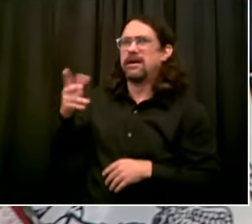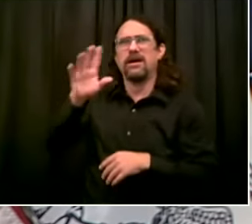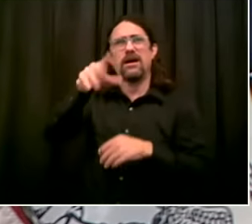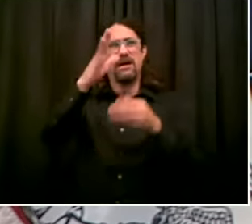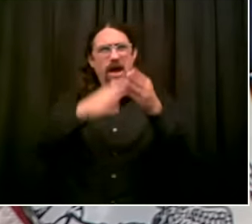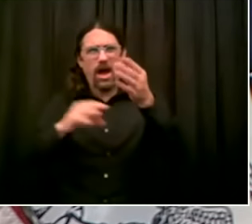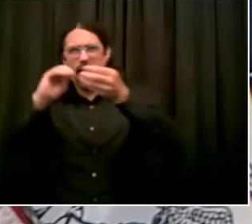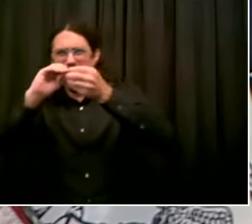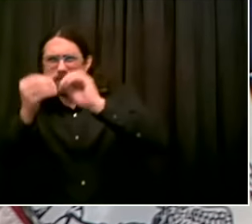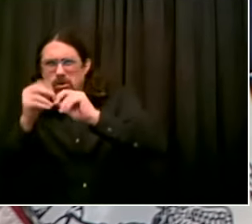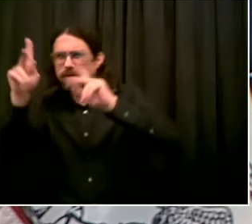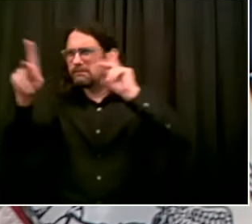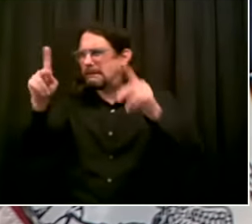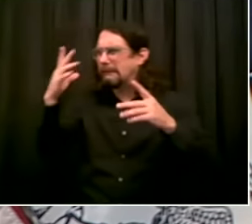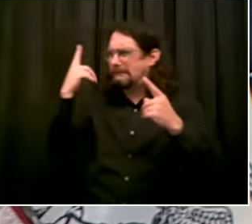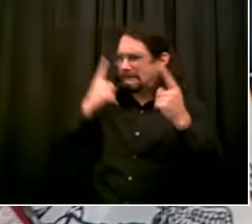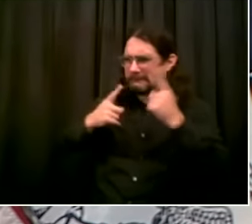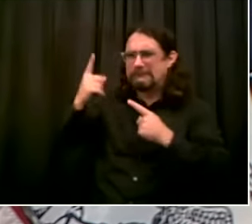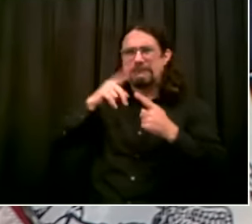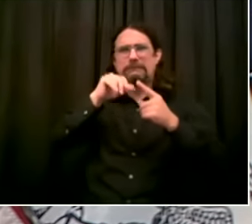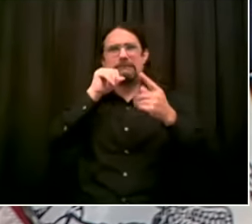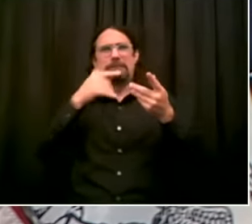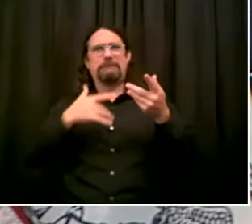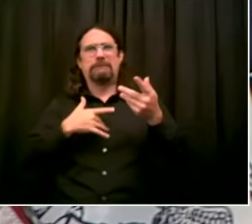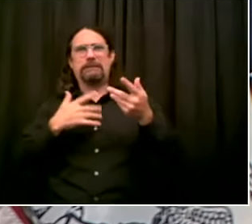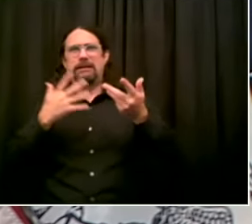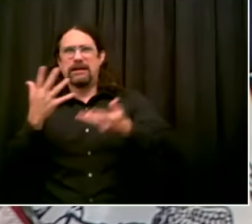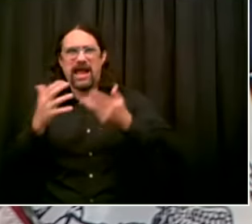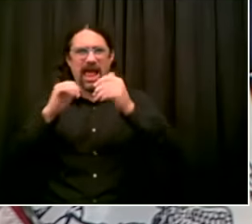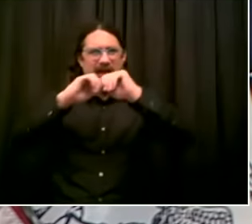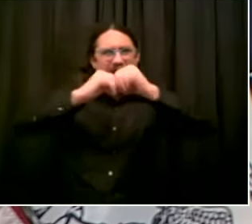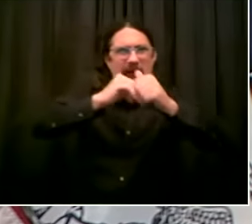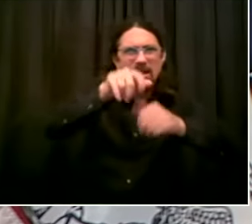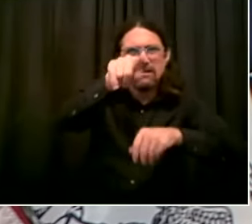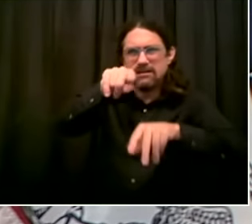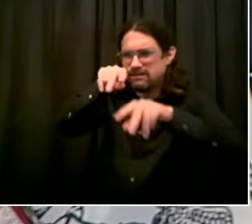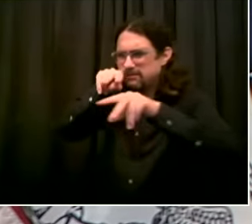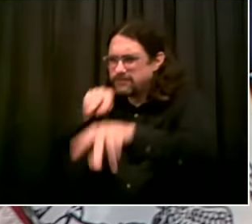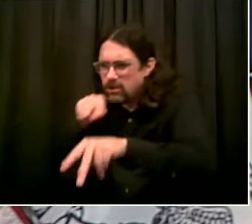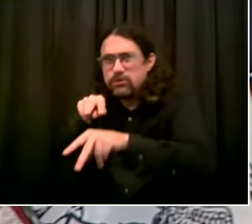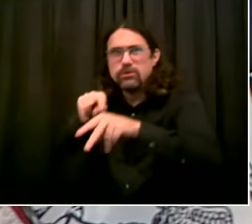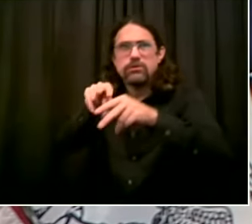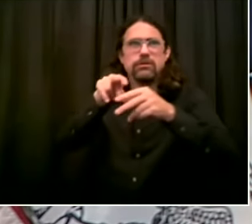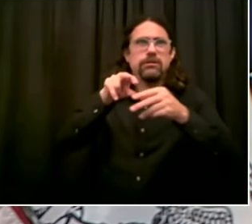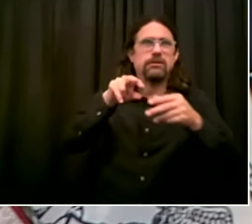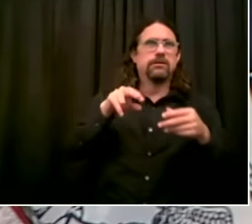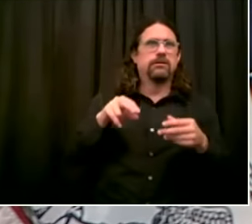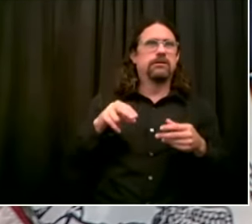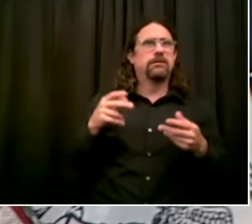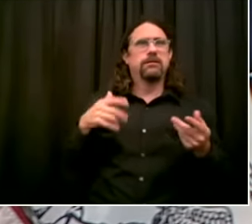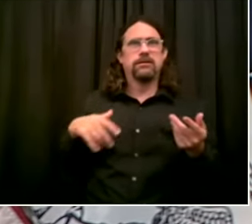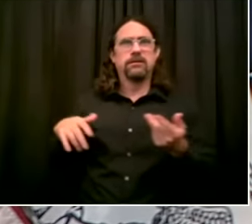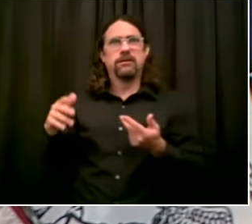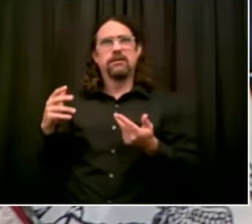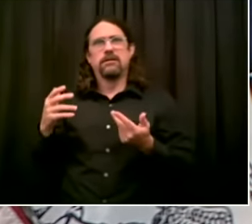OF THE WEEK AND THAT IS THE PURPOSE OF UNDERTAKING THAT ACTIVITY. SO WE WOULD